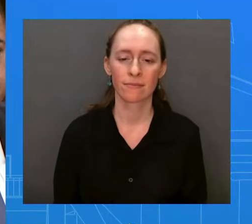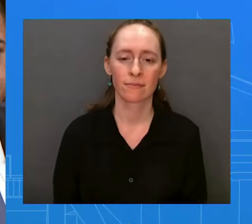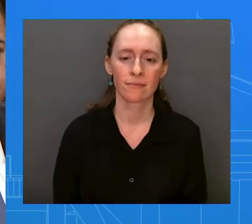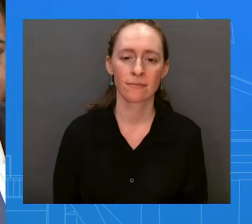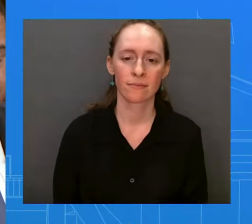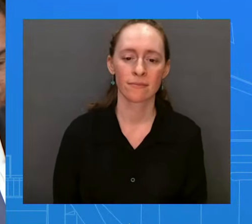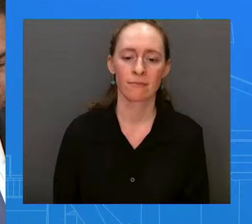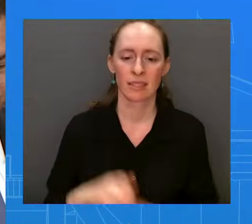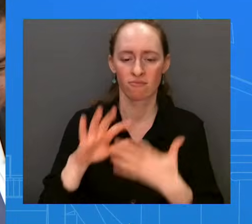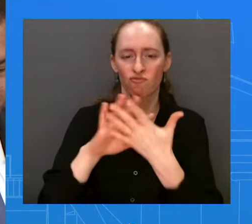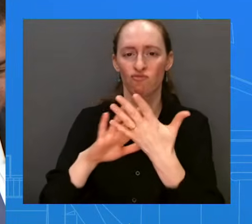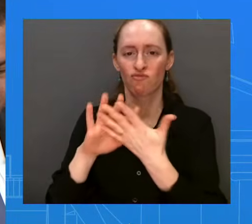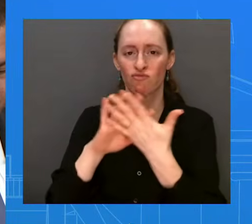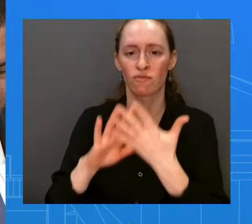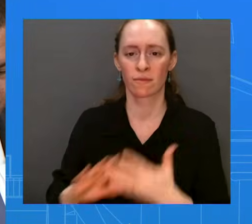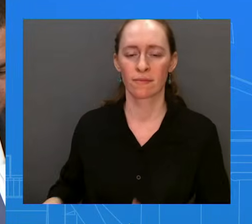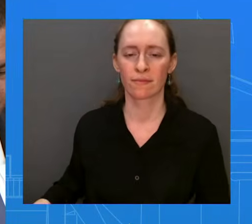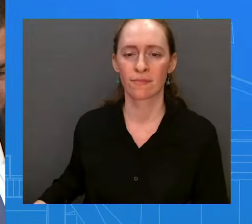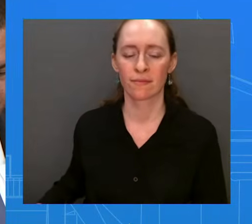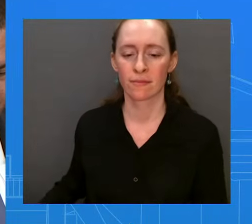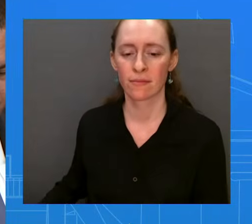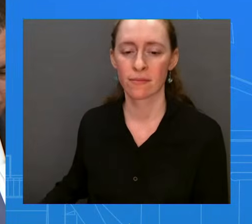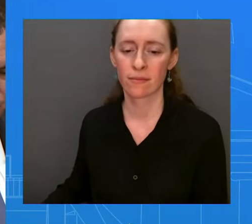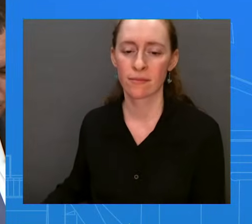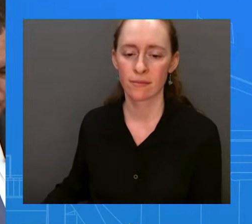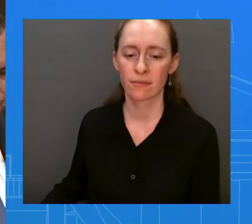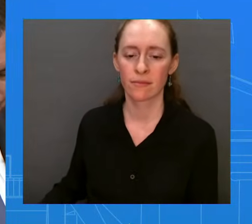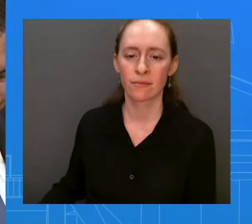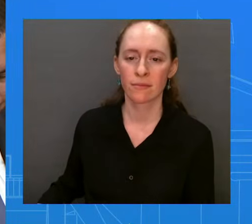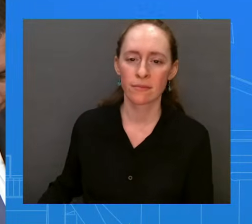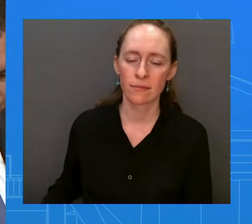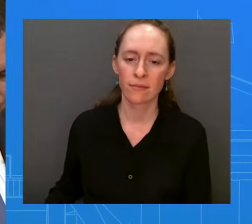you talked about the tweak in the radar systems. Mr. Kirby: Yeah. The Press: Has there been a tweak in the threshold